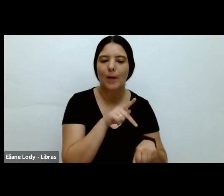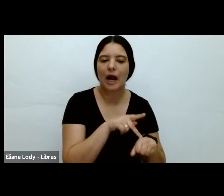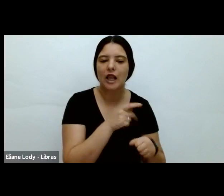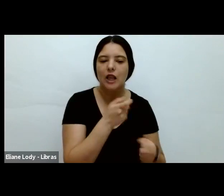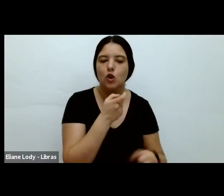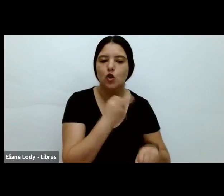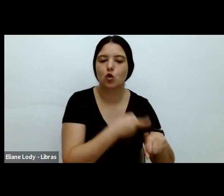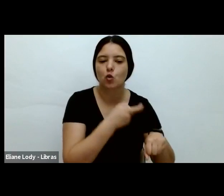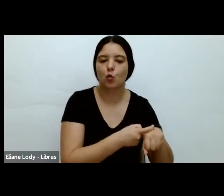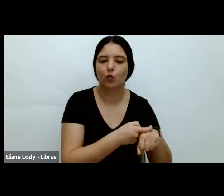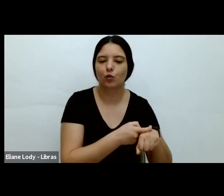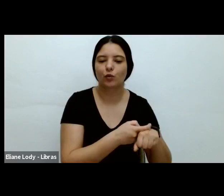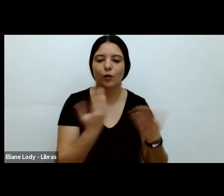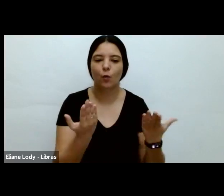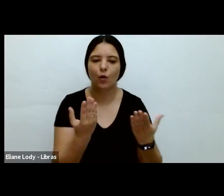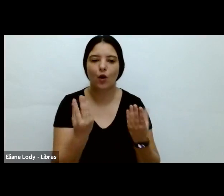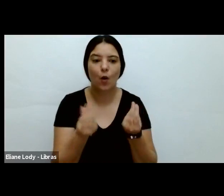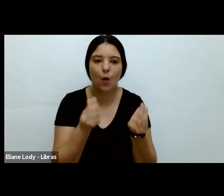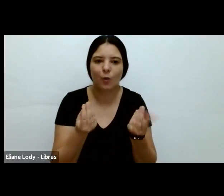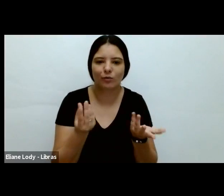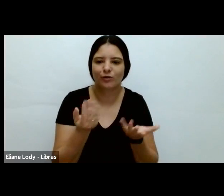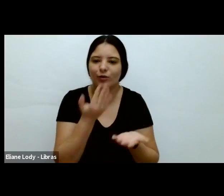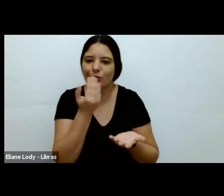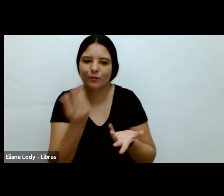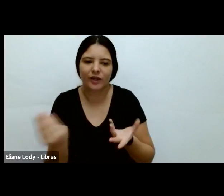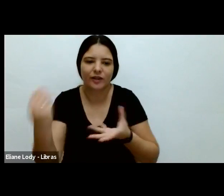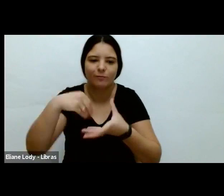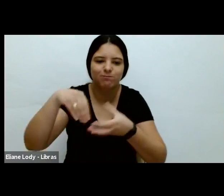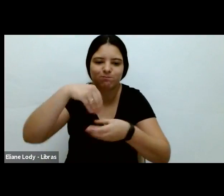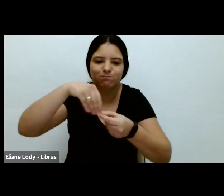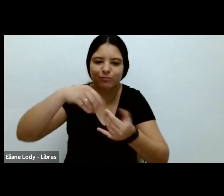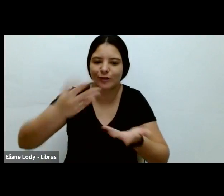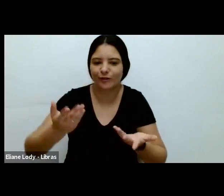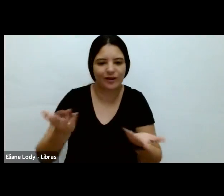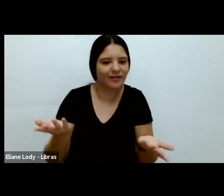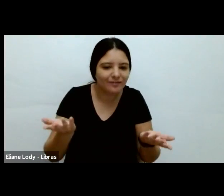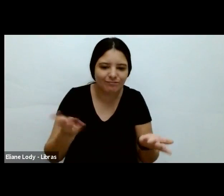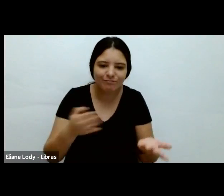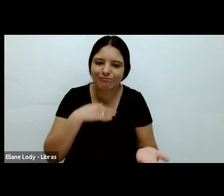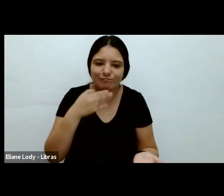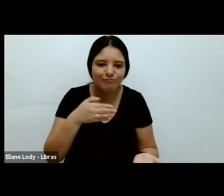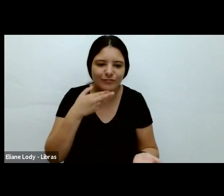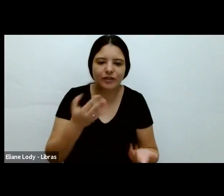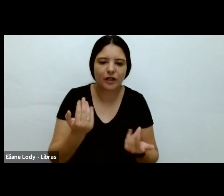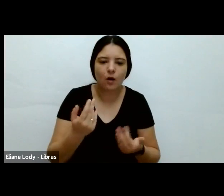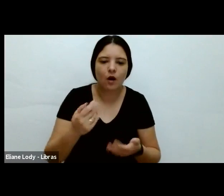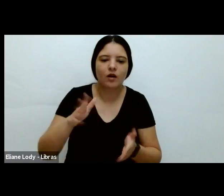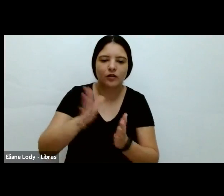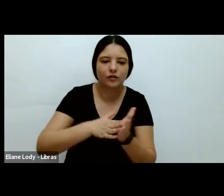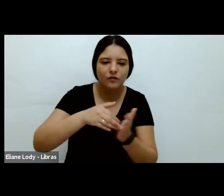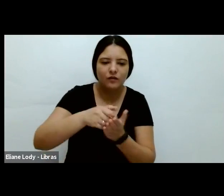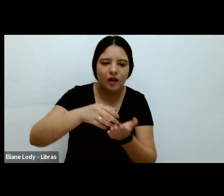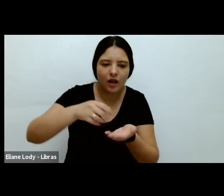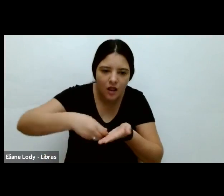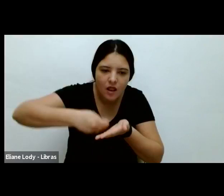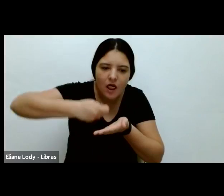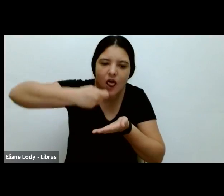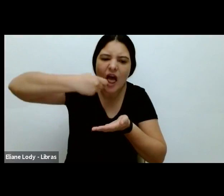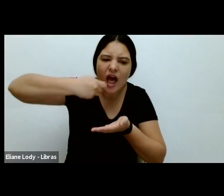's like little bit smaller like little bit small. store stones would have been in stones would have been in the manga right, he was not sorry manga right, he was not soluble.